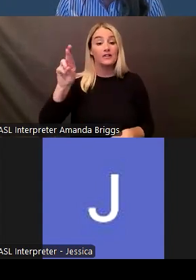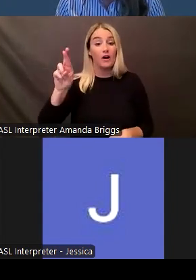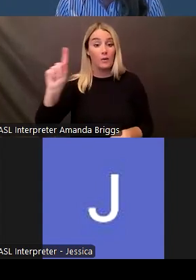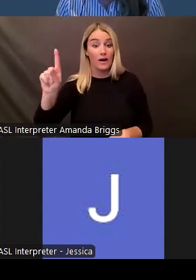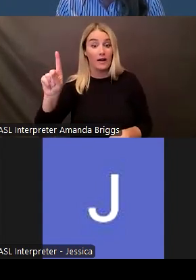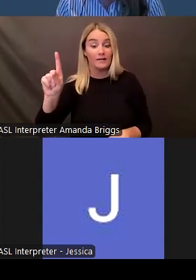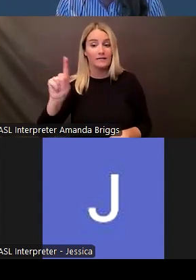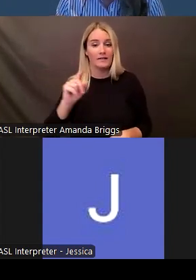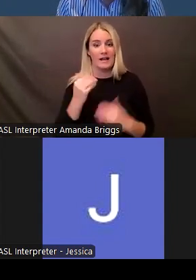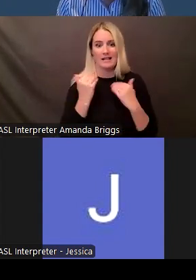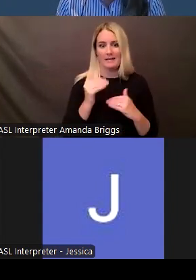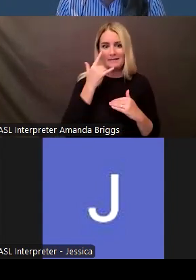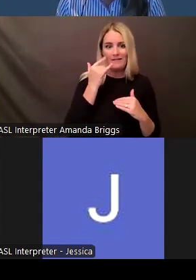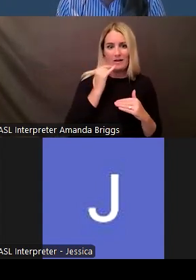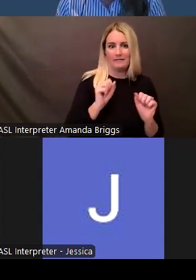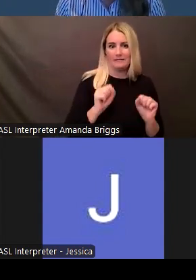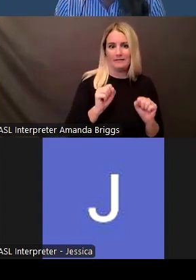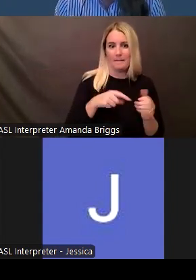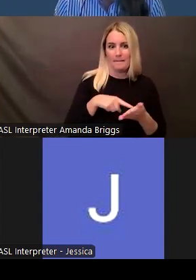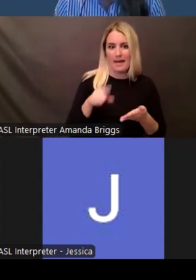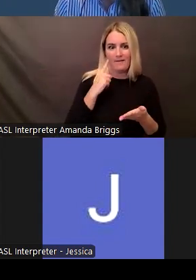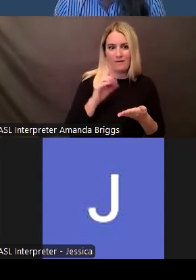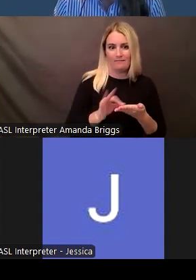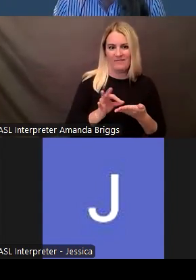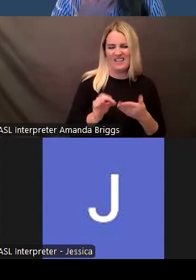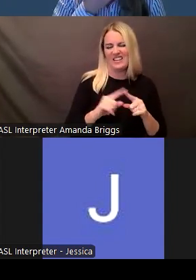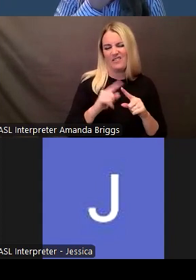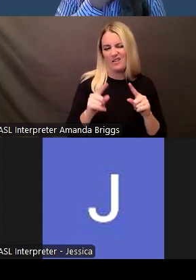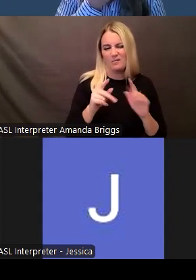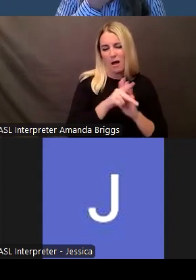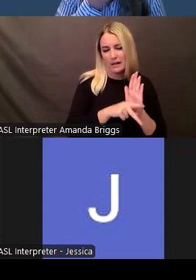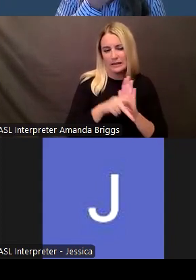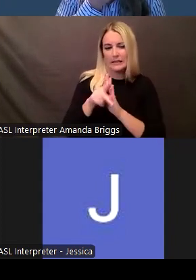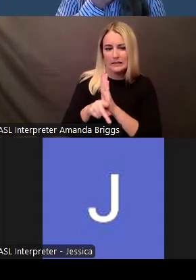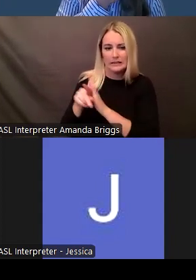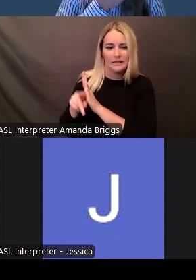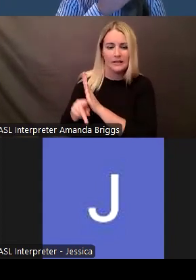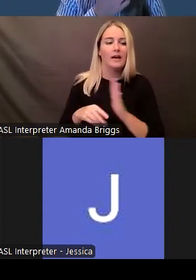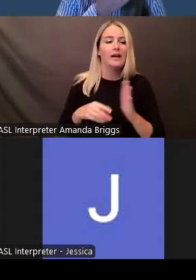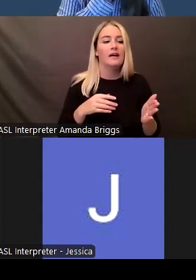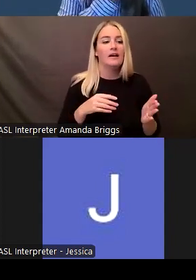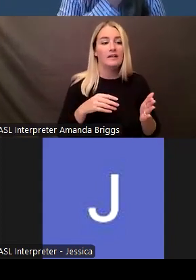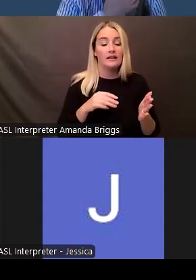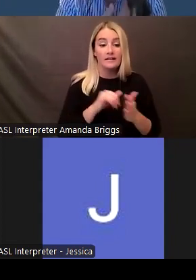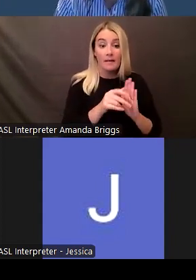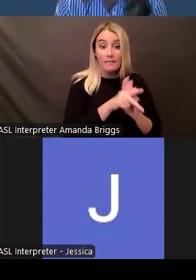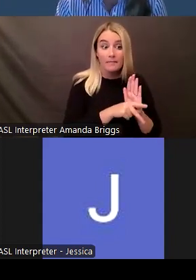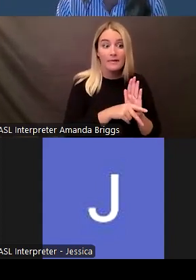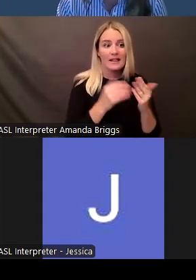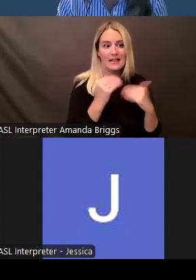for Medi-Cal through a bunch of different policies. That includes limits to provider taxes,